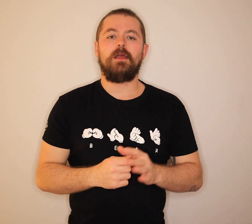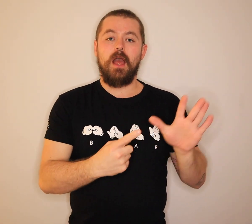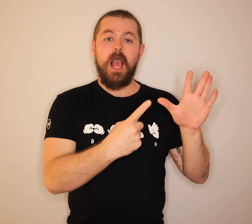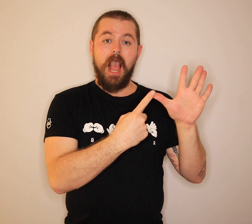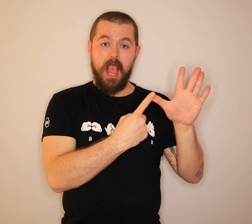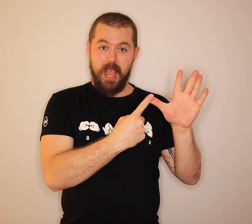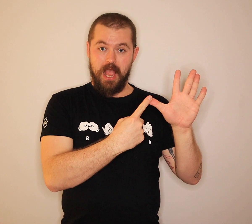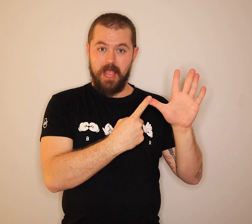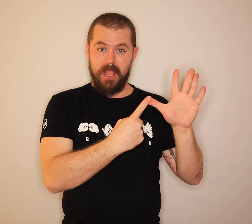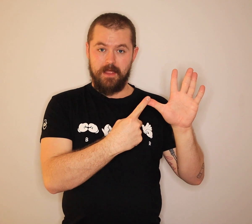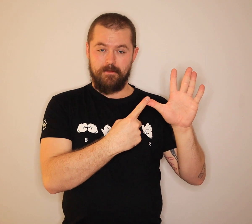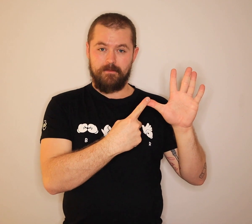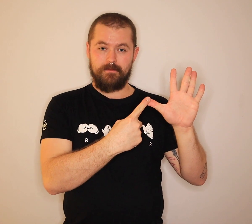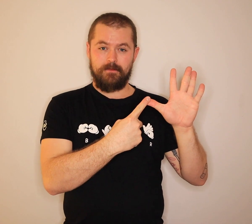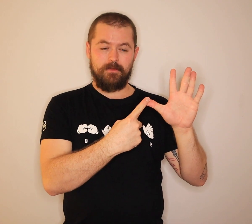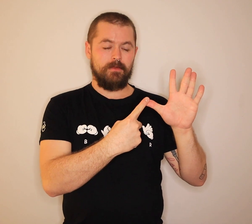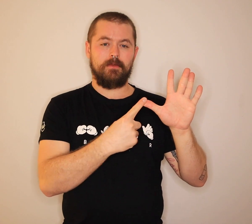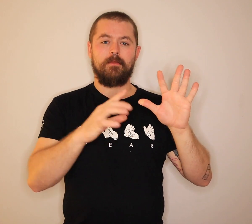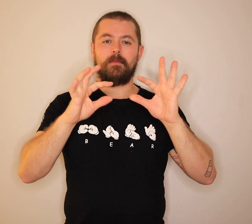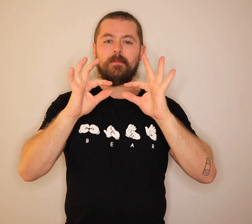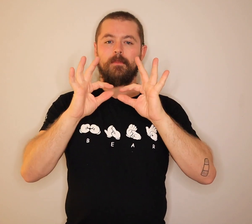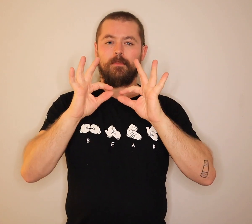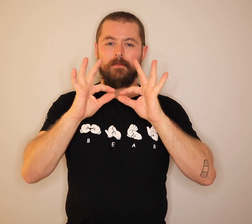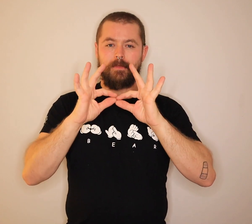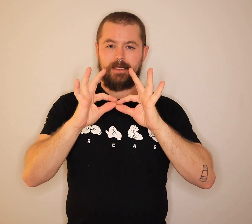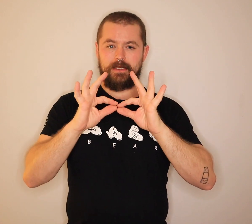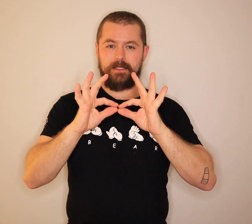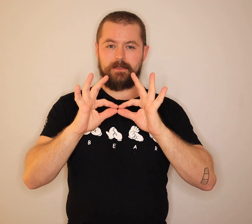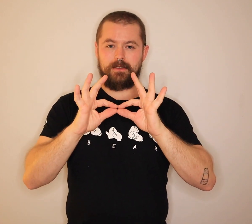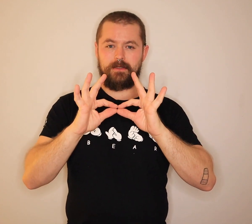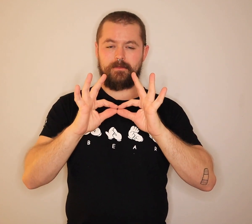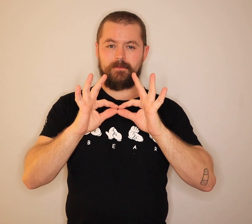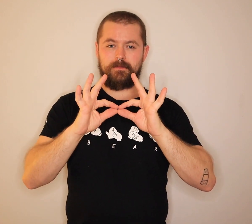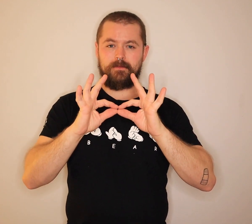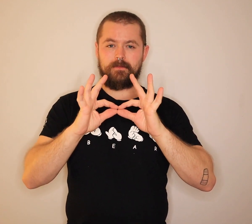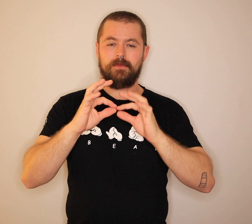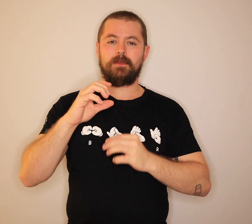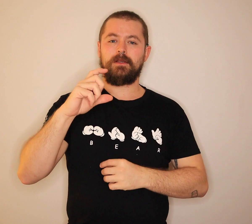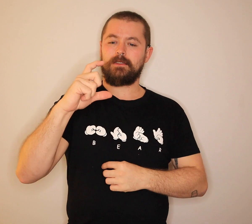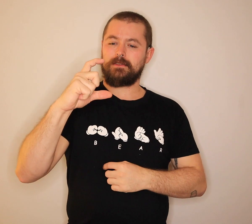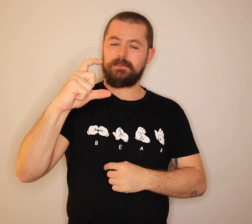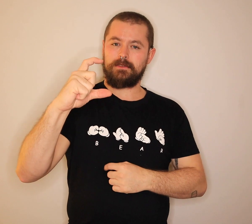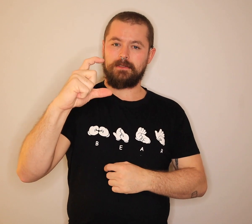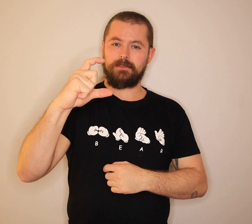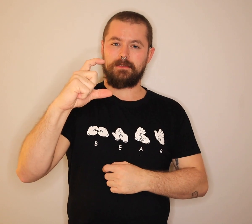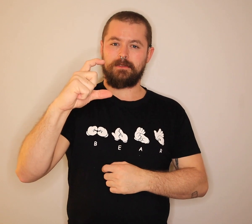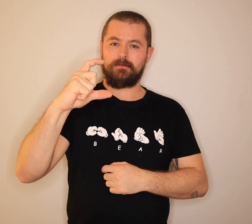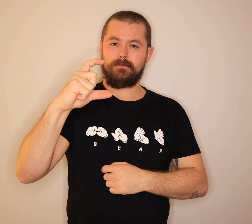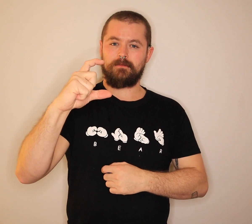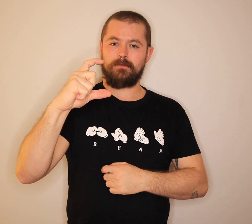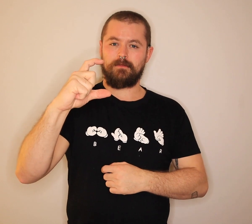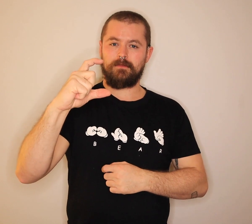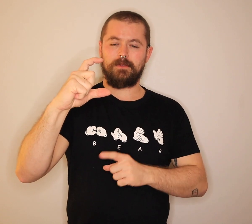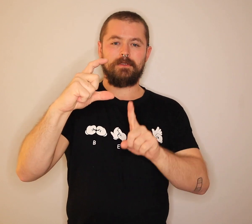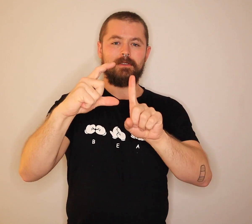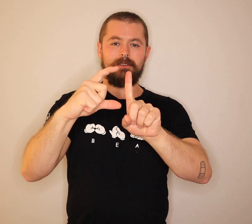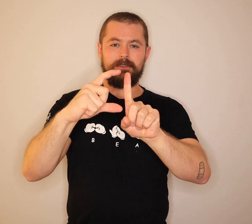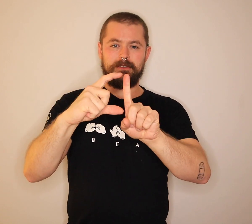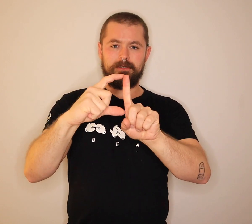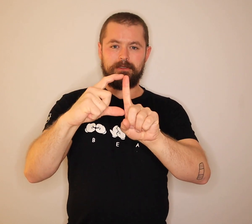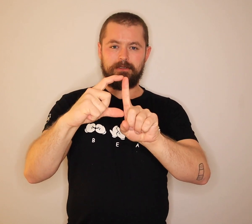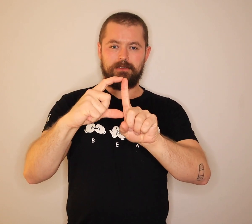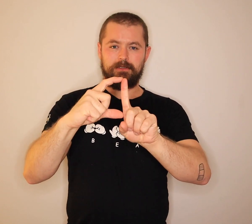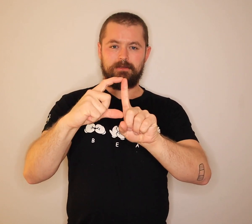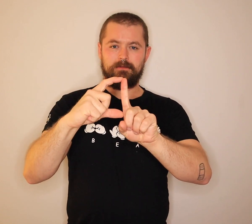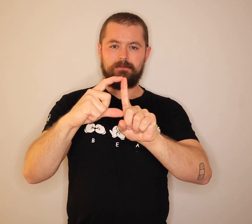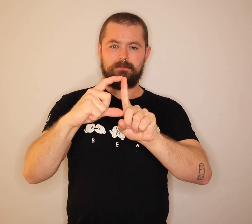Fingerspelling: A... B... C... D...